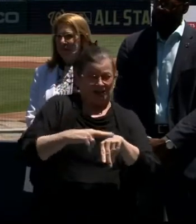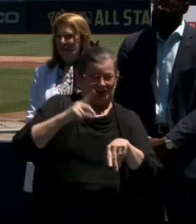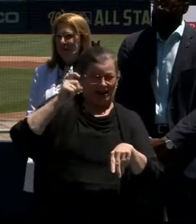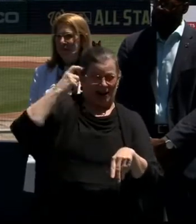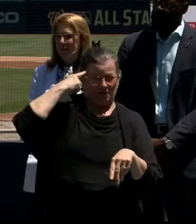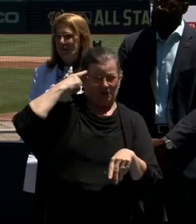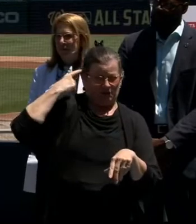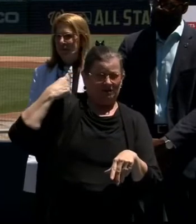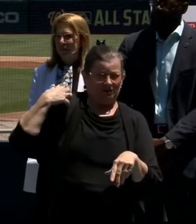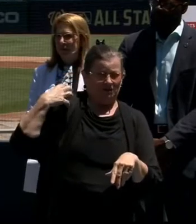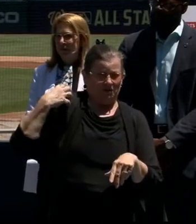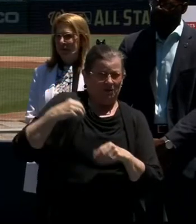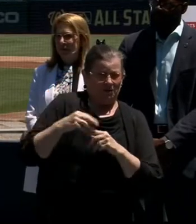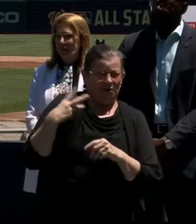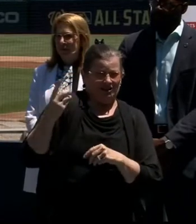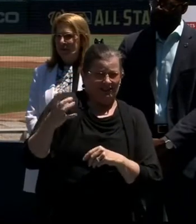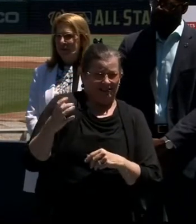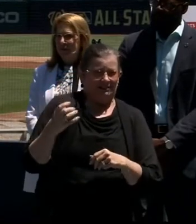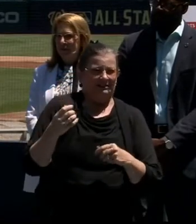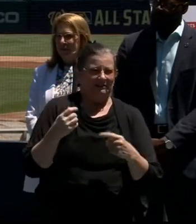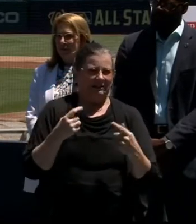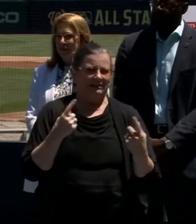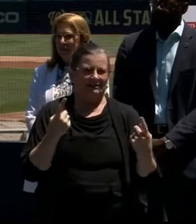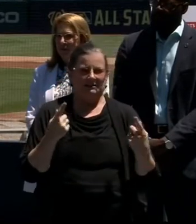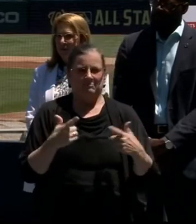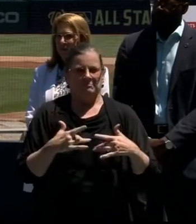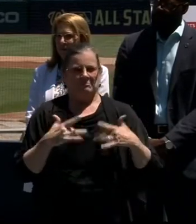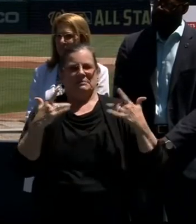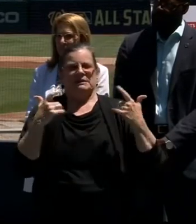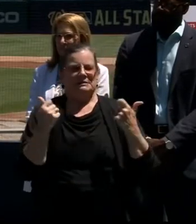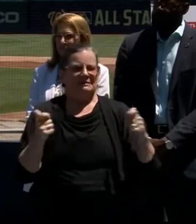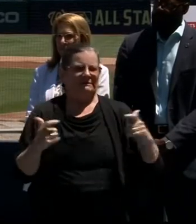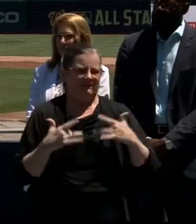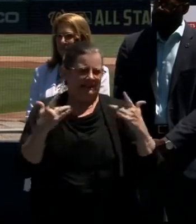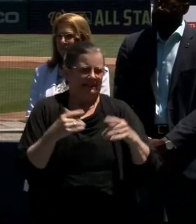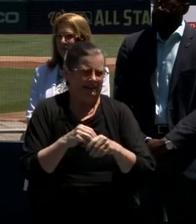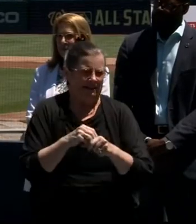LIKE THIS ONE. WE DO IT WHETHER WE ARE WELCOMING THE POPE OR HAVING THE